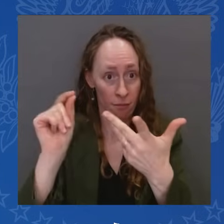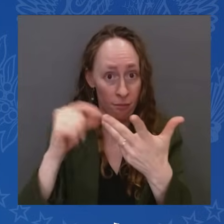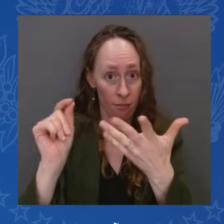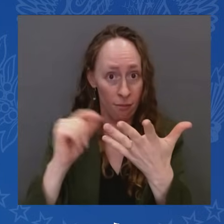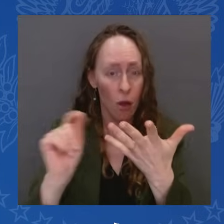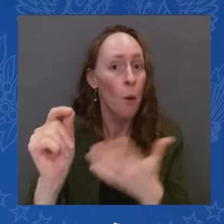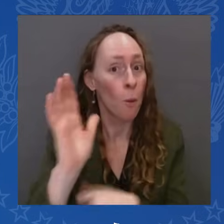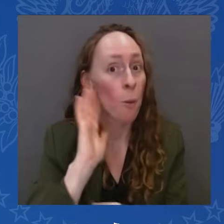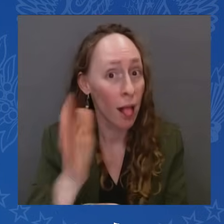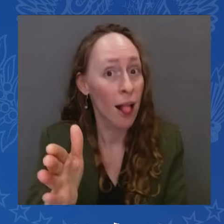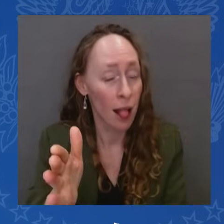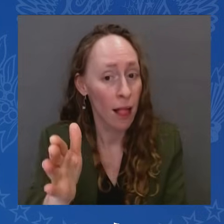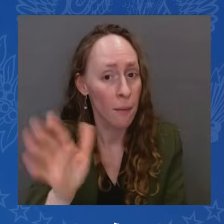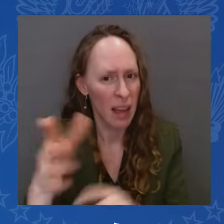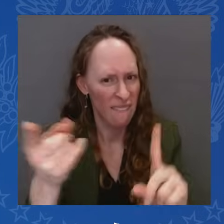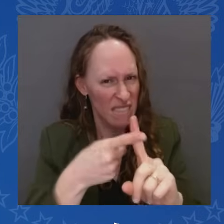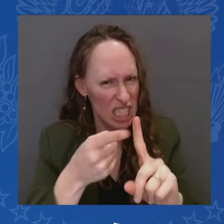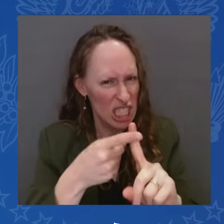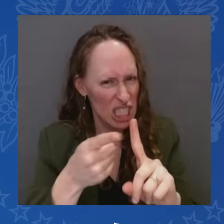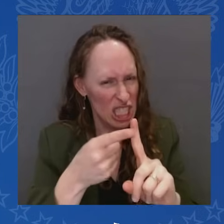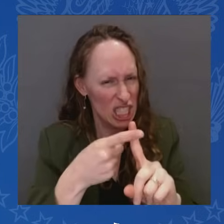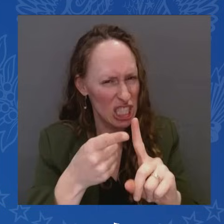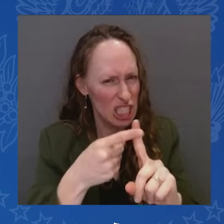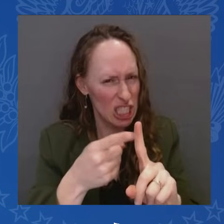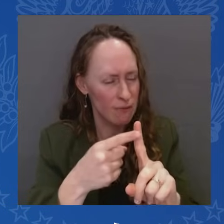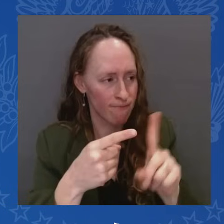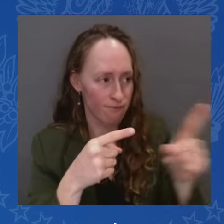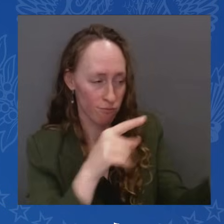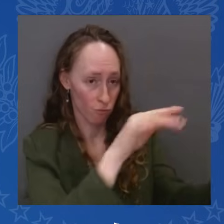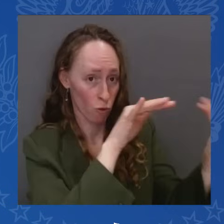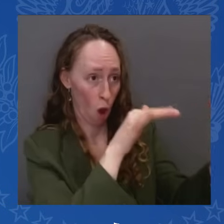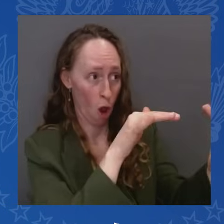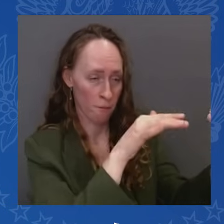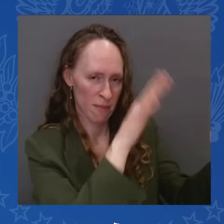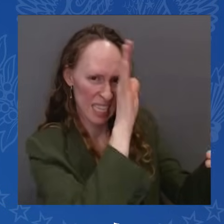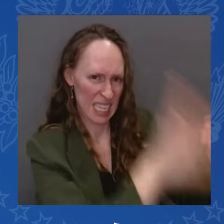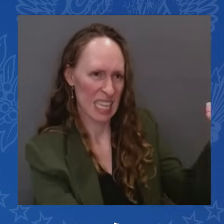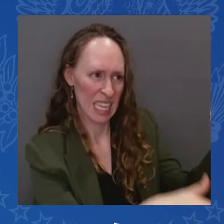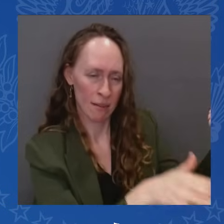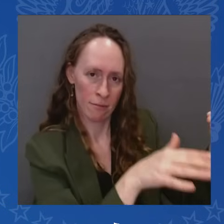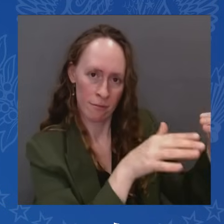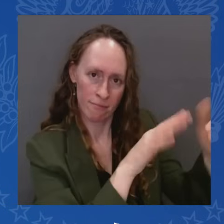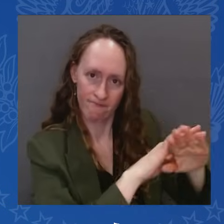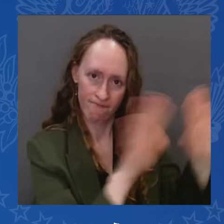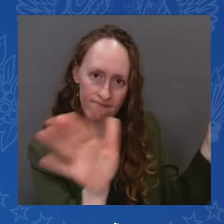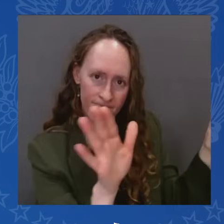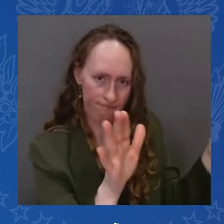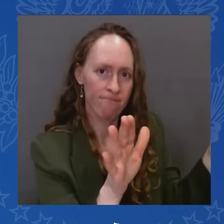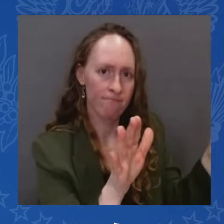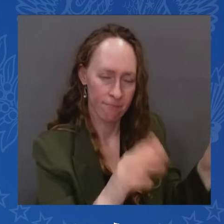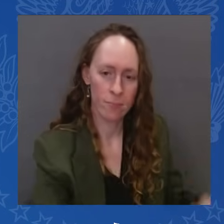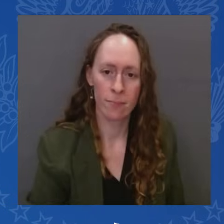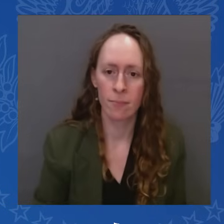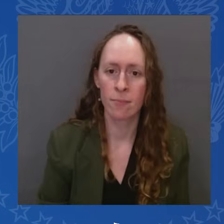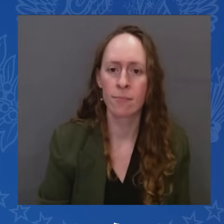alongside President Zelenskyy and the G7 leaders in Vilnius, outlin- -- outlining a long-term commitment